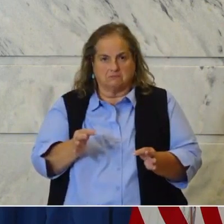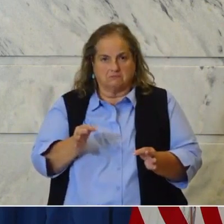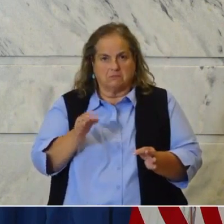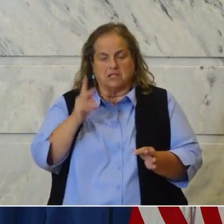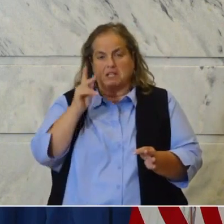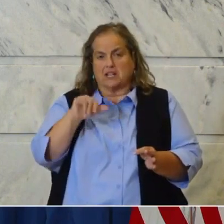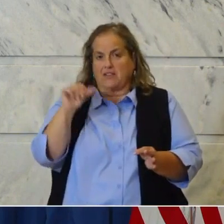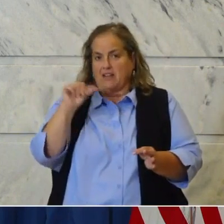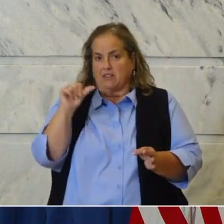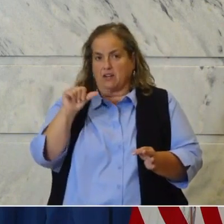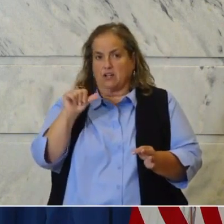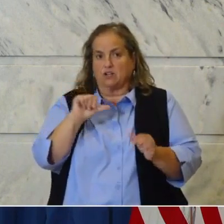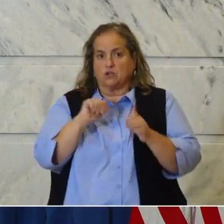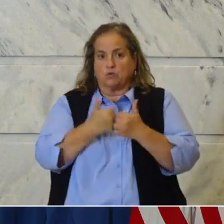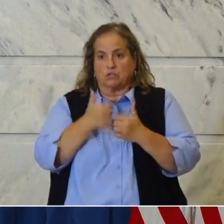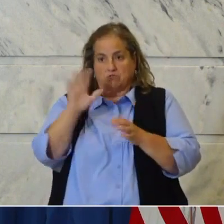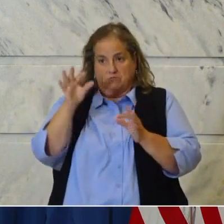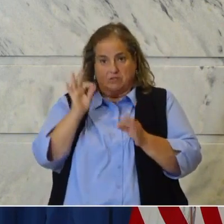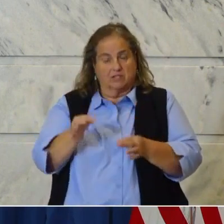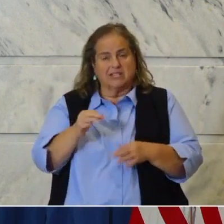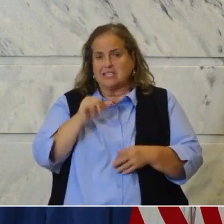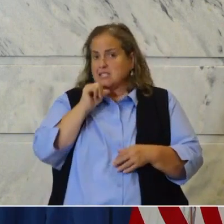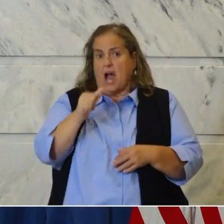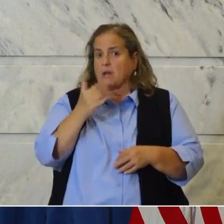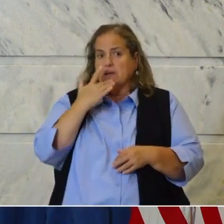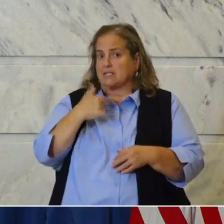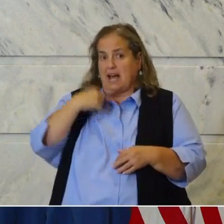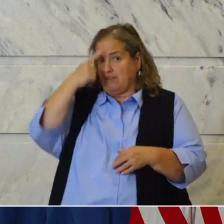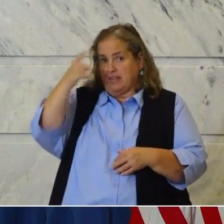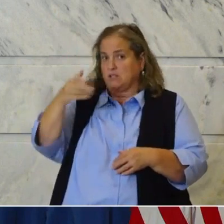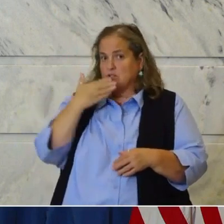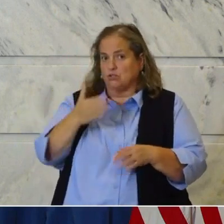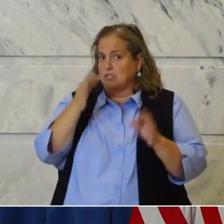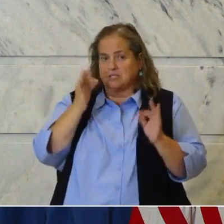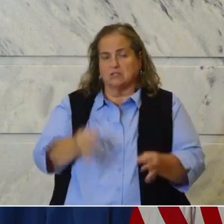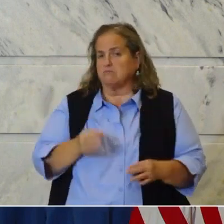and it's not because I think that it is a good decision or wise decision.